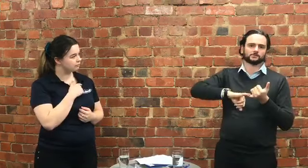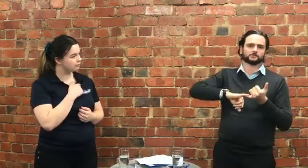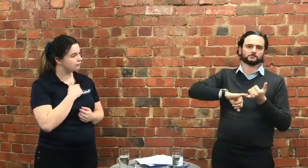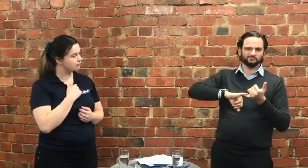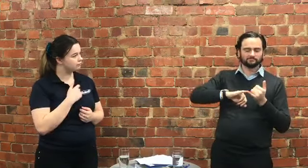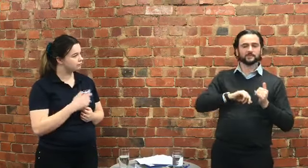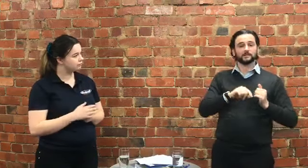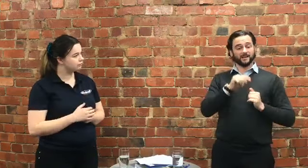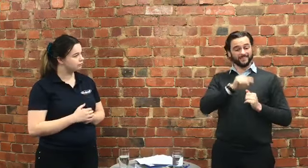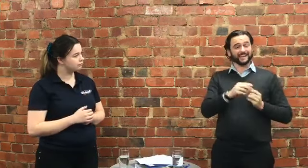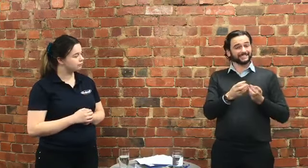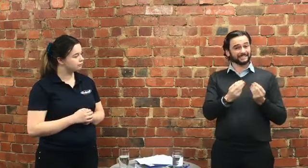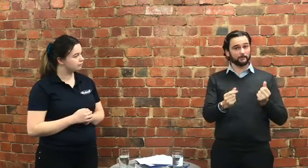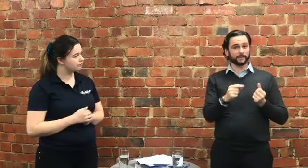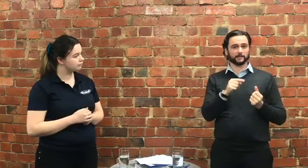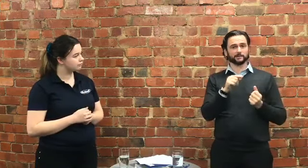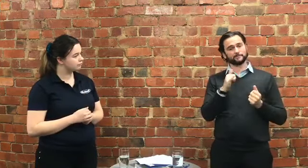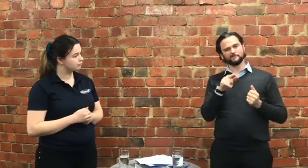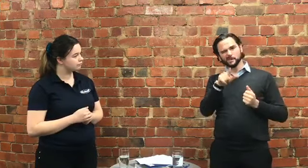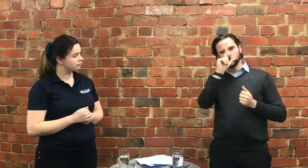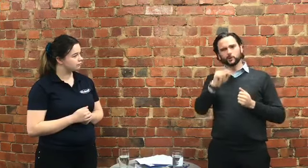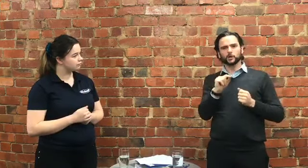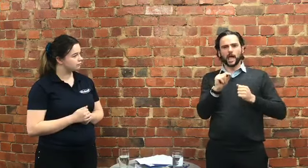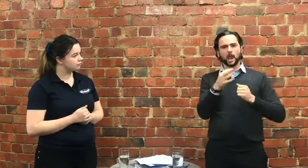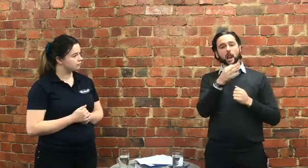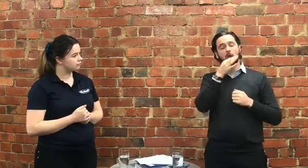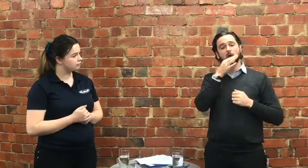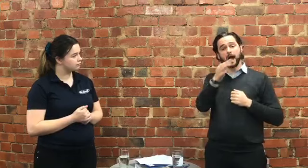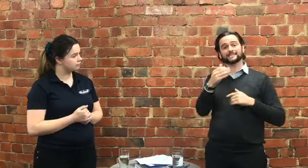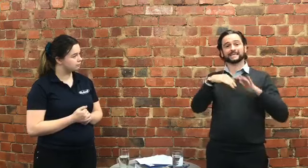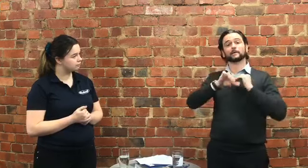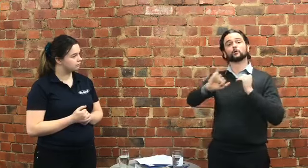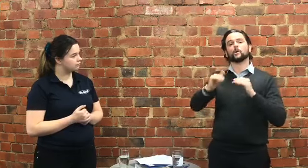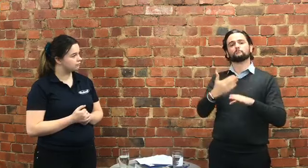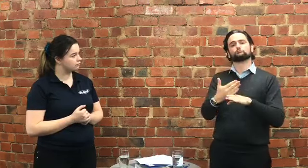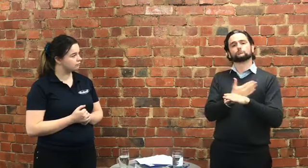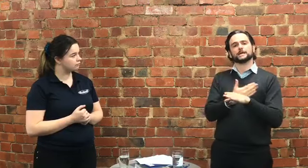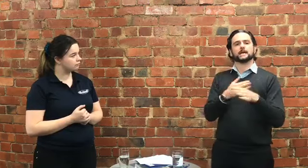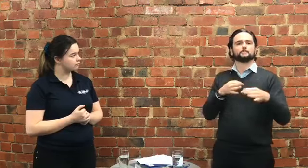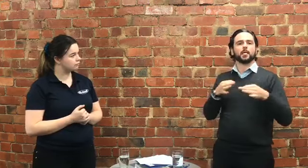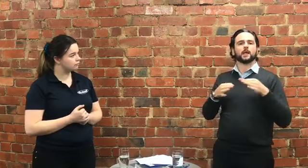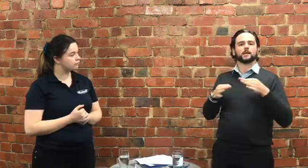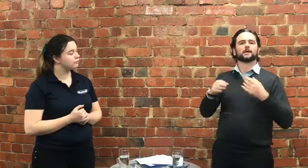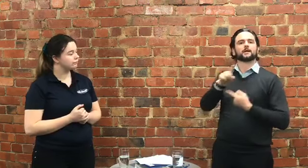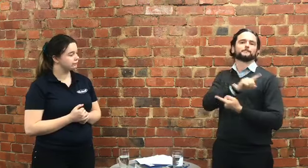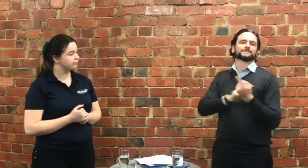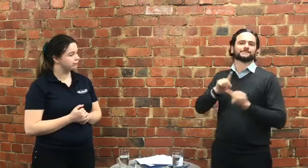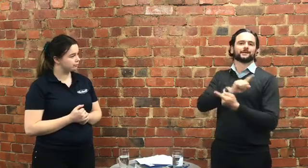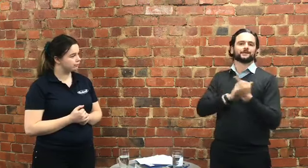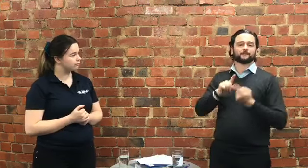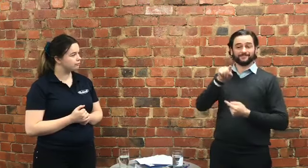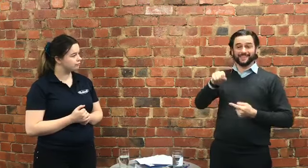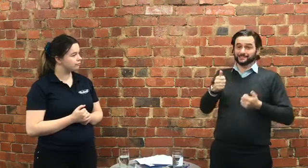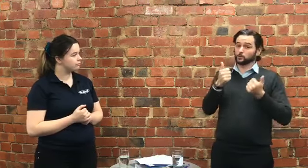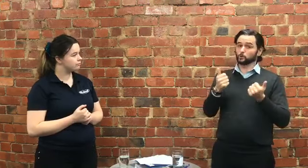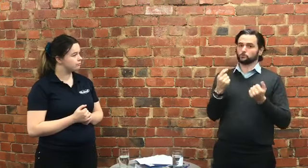can be through the NDIS. And that's something that you can ask in your pre-planning meeting.